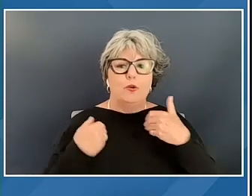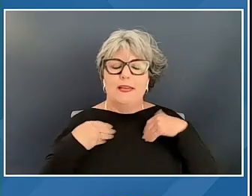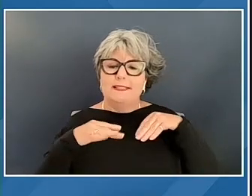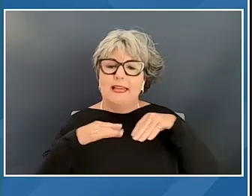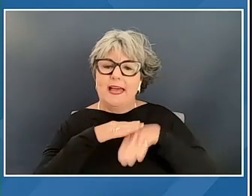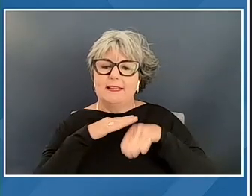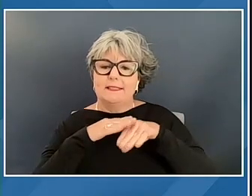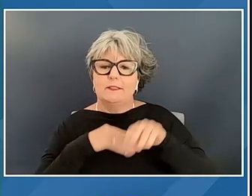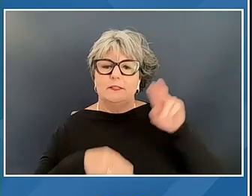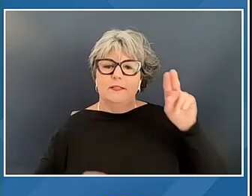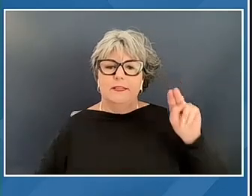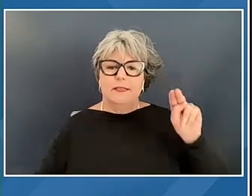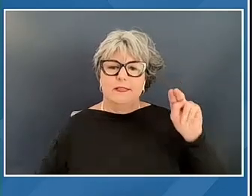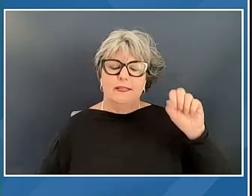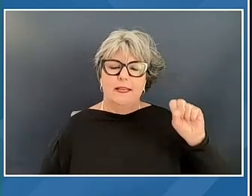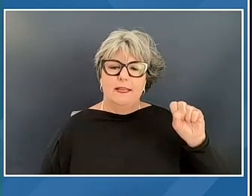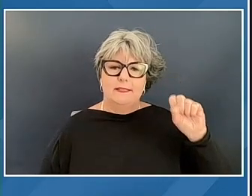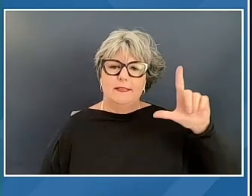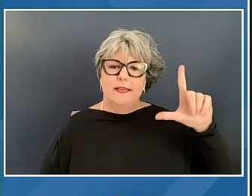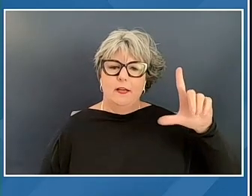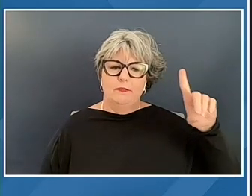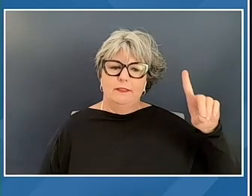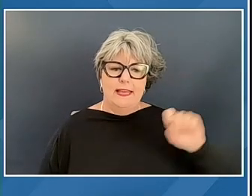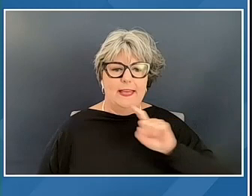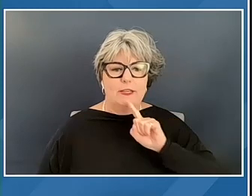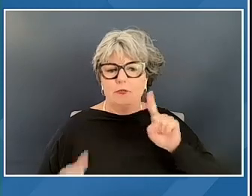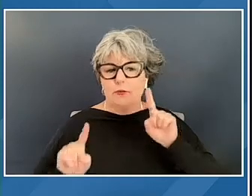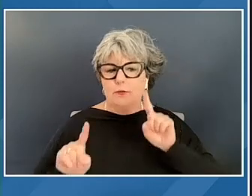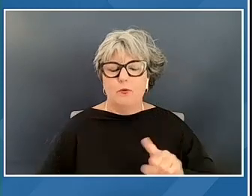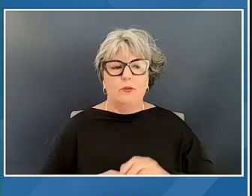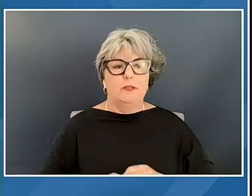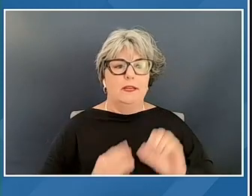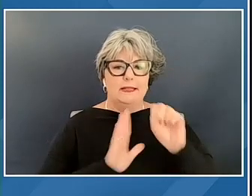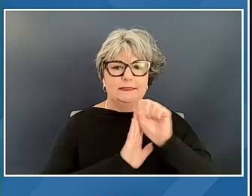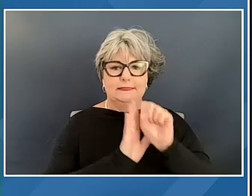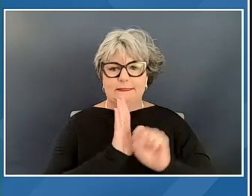NSLDS reports? As a state regulator, I'm not able to